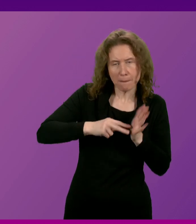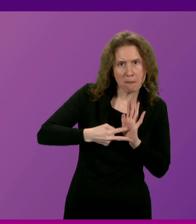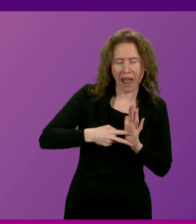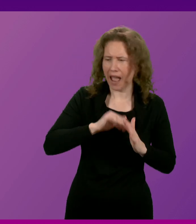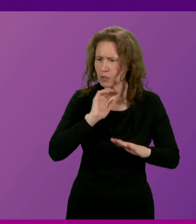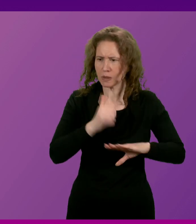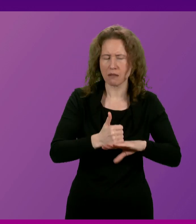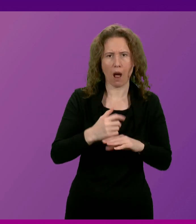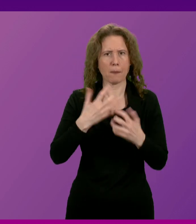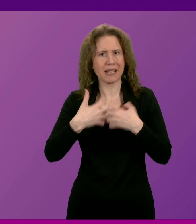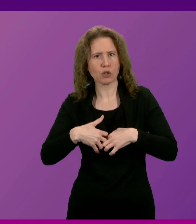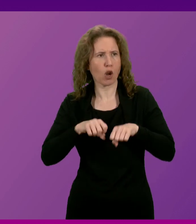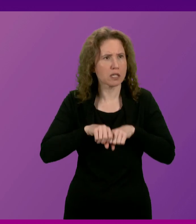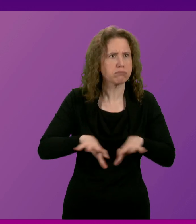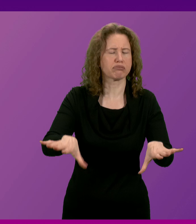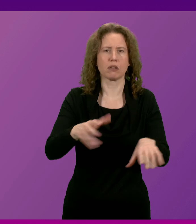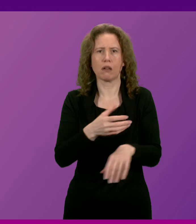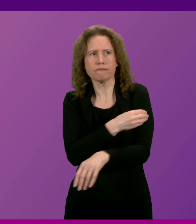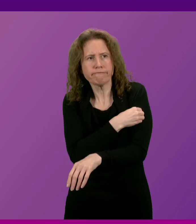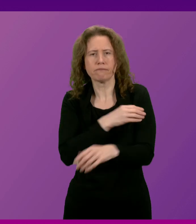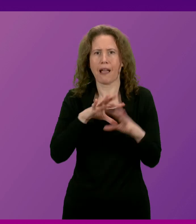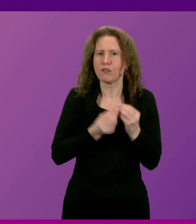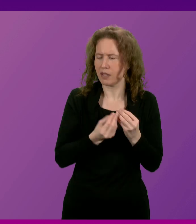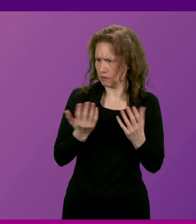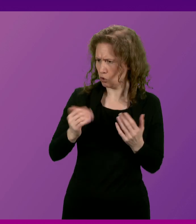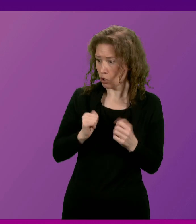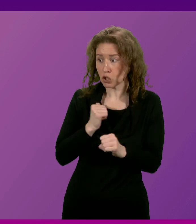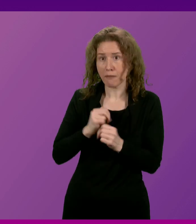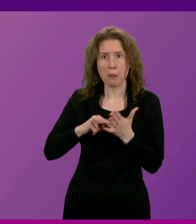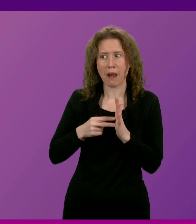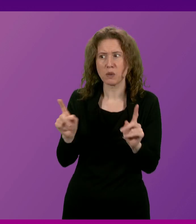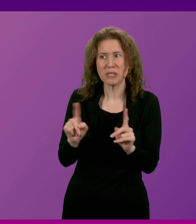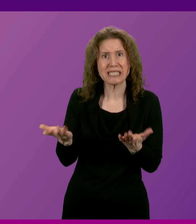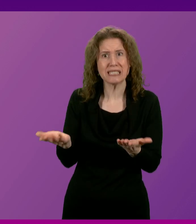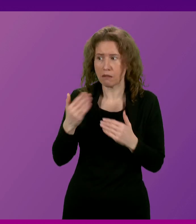technology to those who need it. Where is the Scottish Government’s long-term plan?